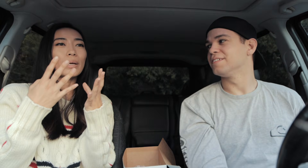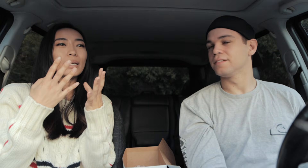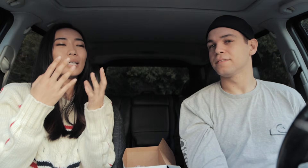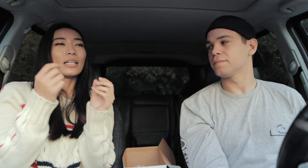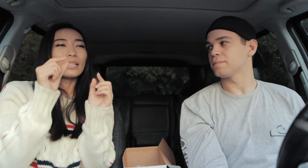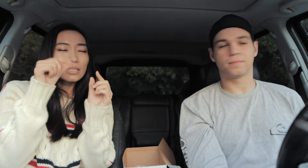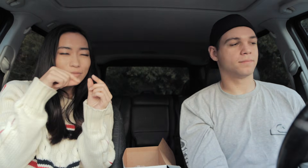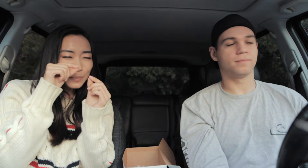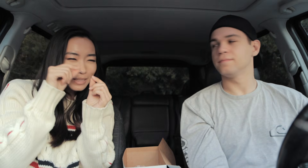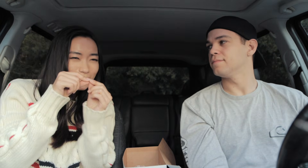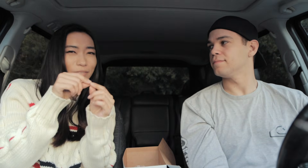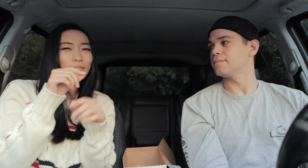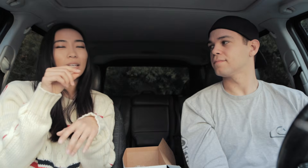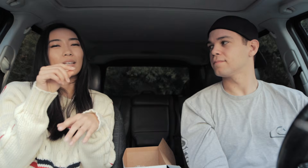There's so many specific